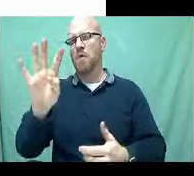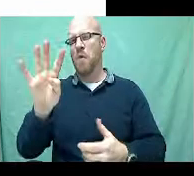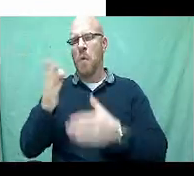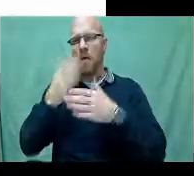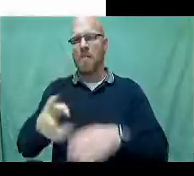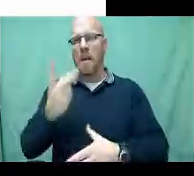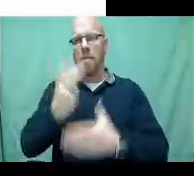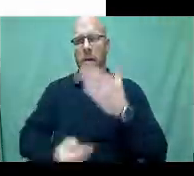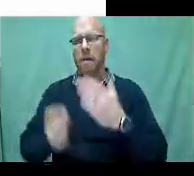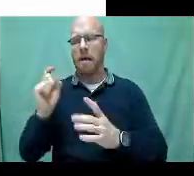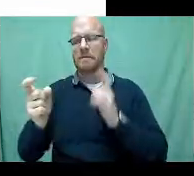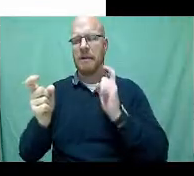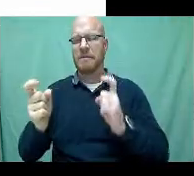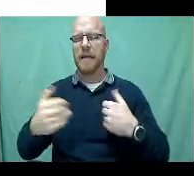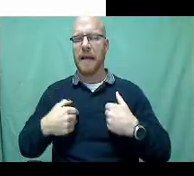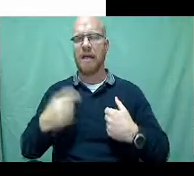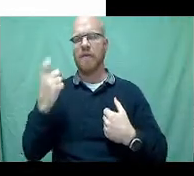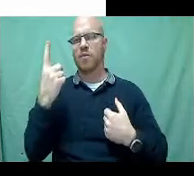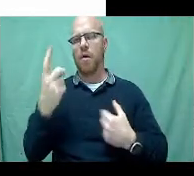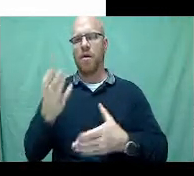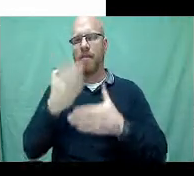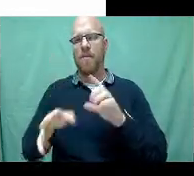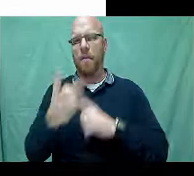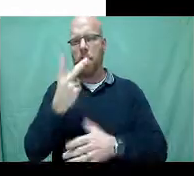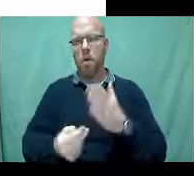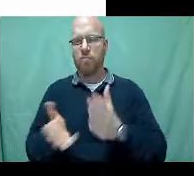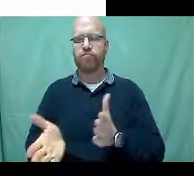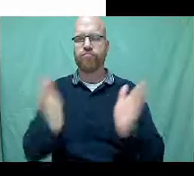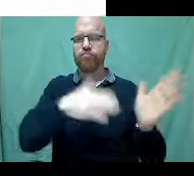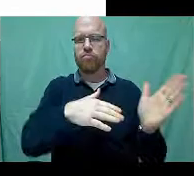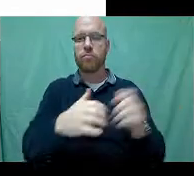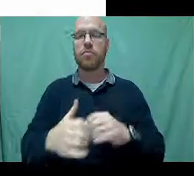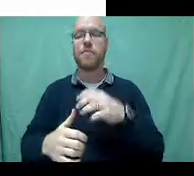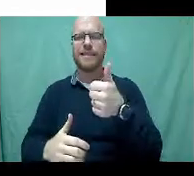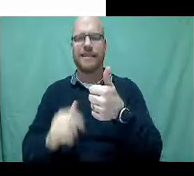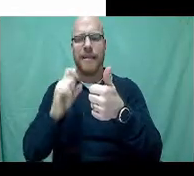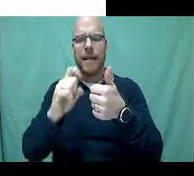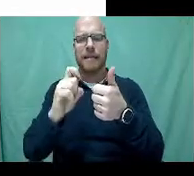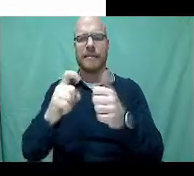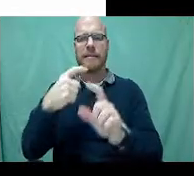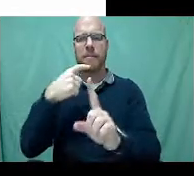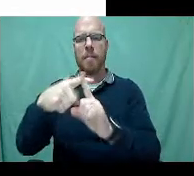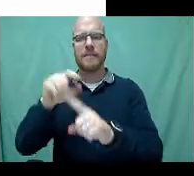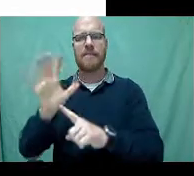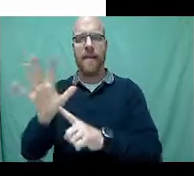4 divides 4 and 4 divides 8. And now we have our last 2 terms. 10x plus 5.